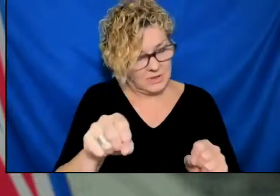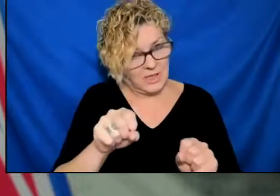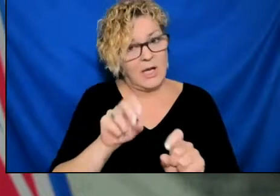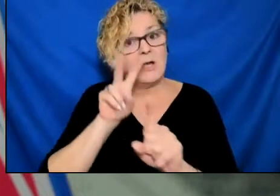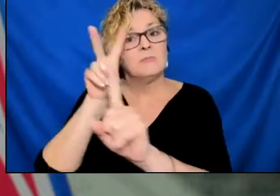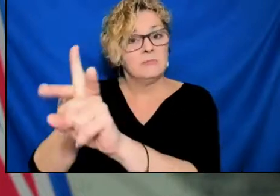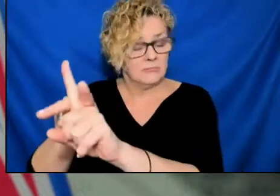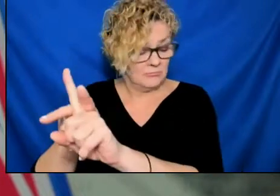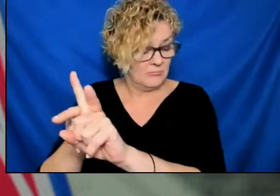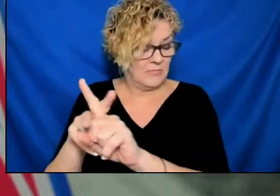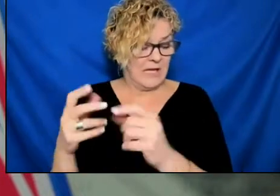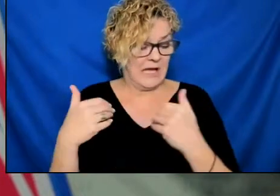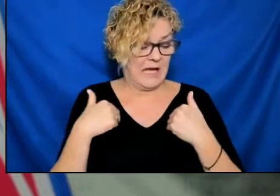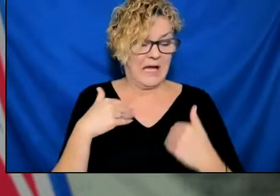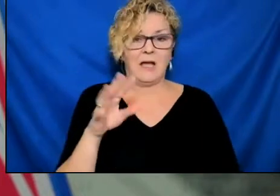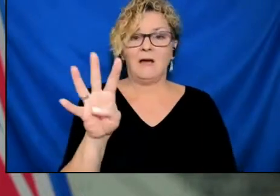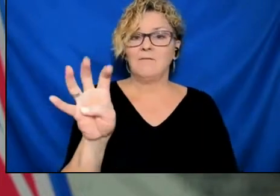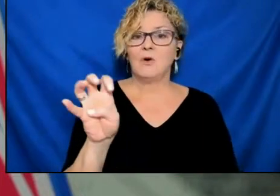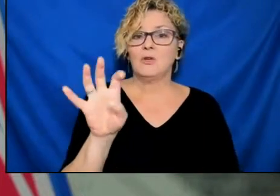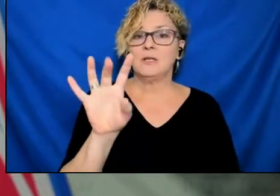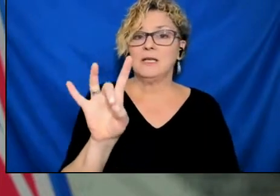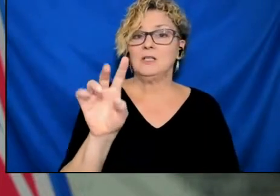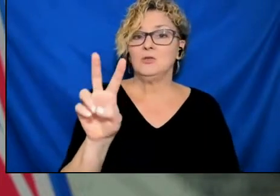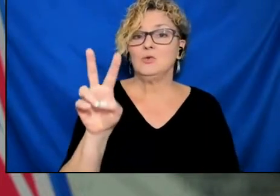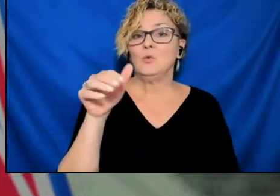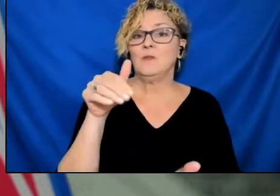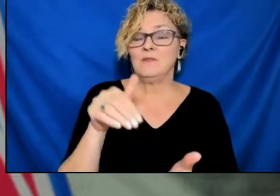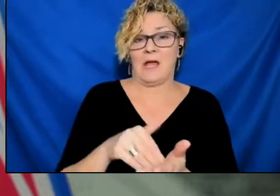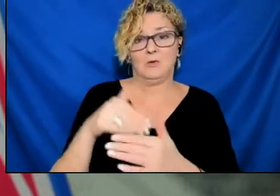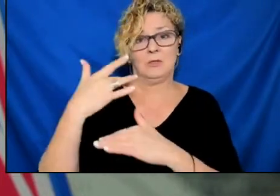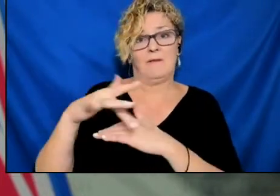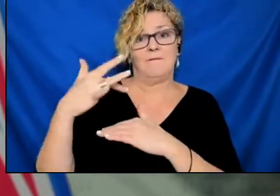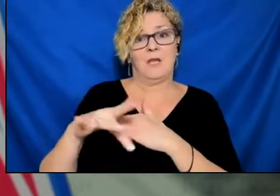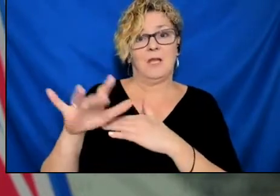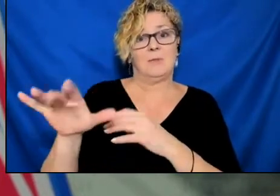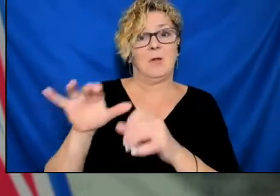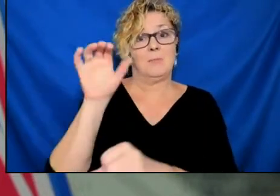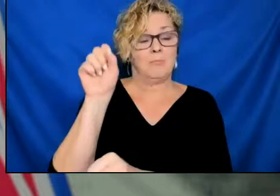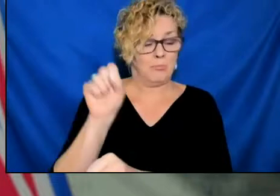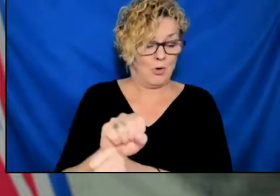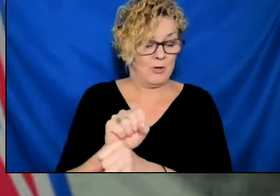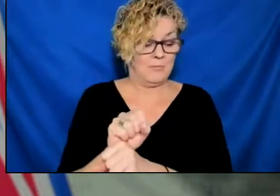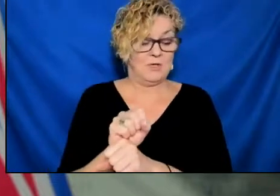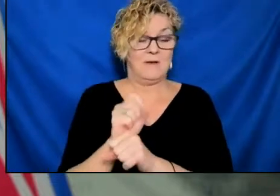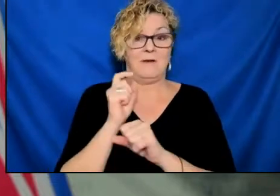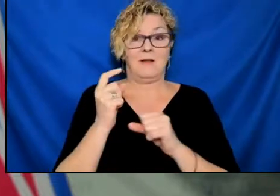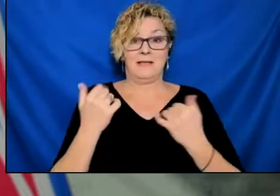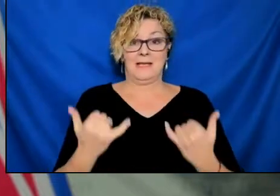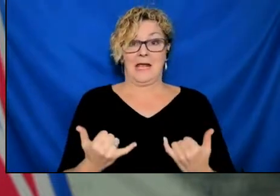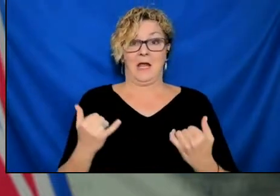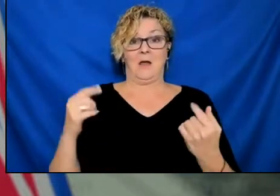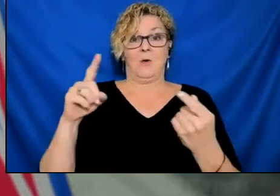Health authority clinics and pharmacies have more than 482,000 open appointments now through January 30, and more